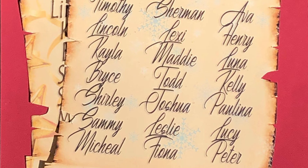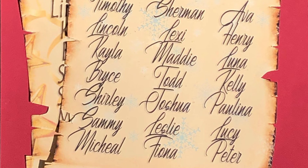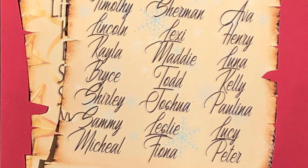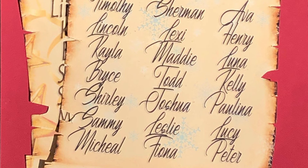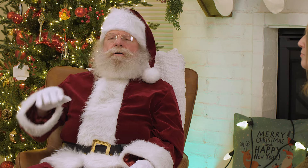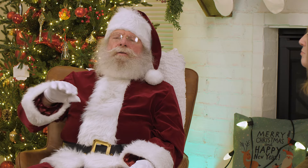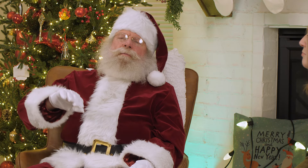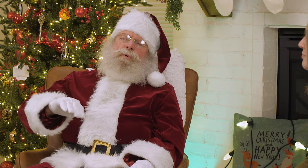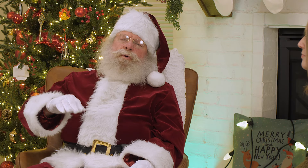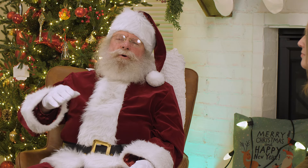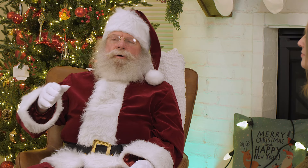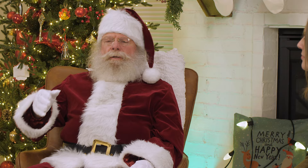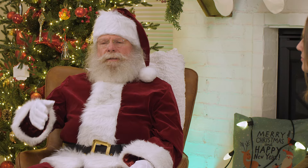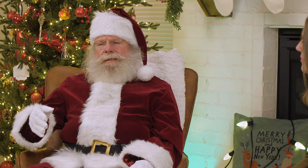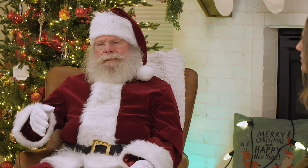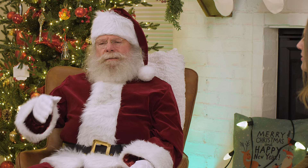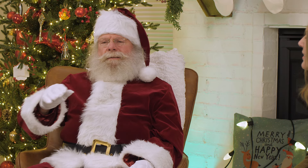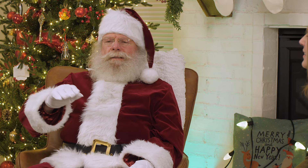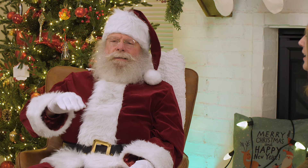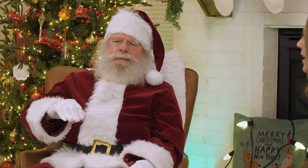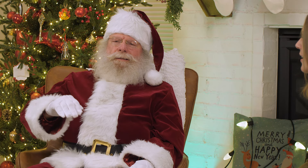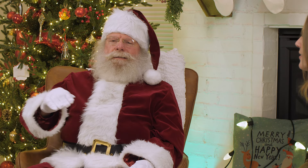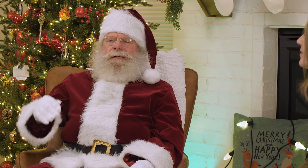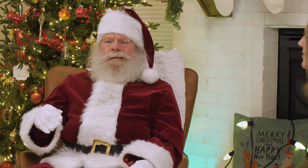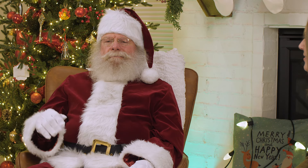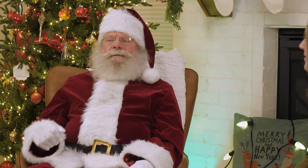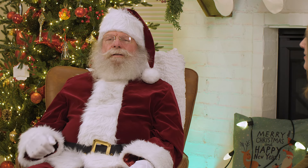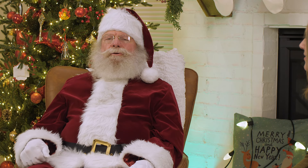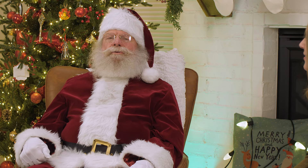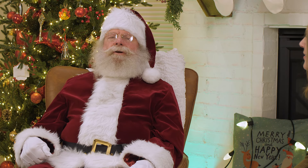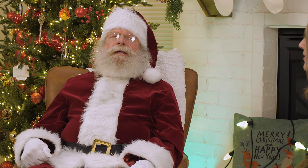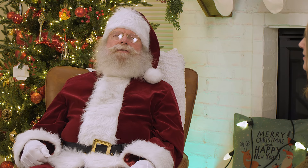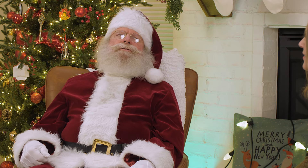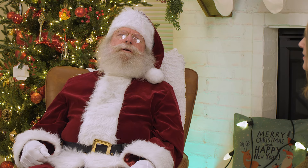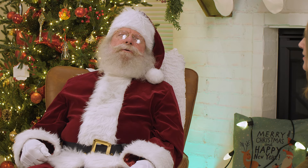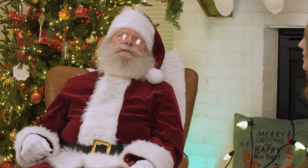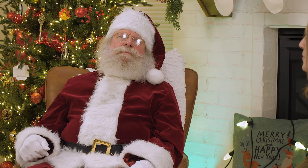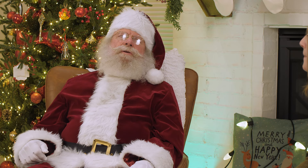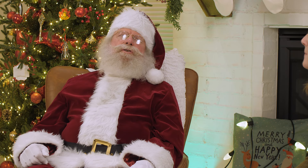Yeah. On the border line. Yeah. And closer it gets to Christmas.